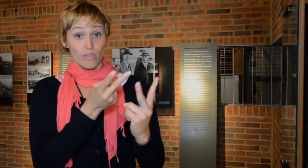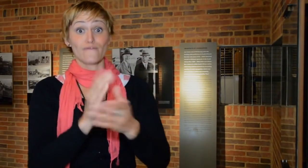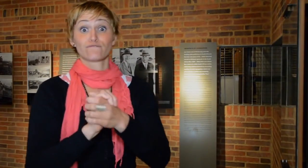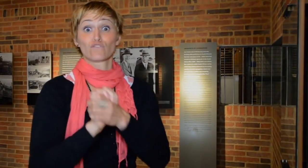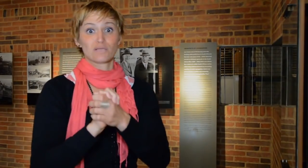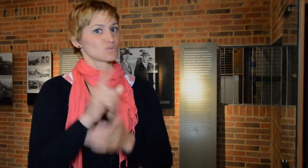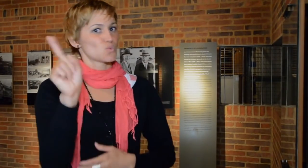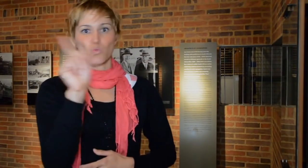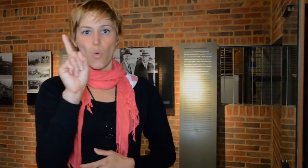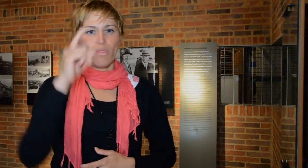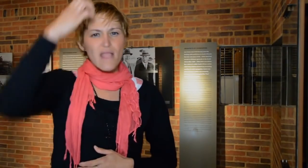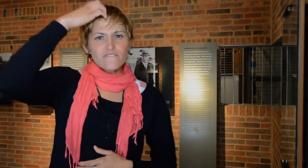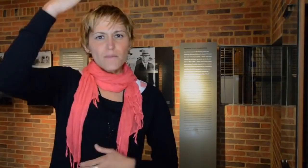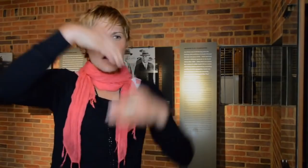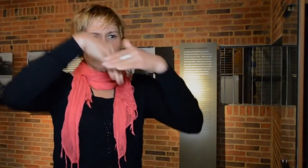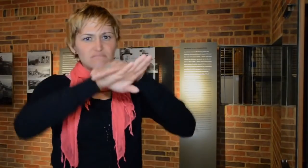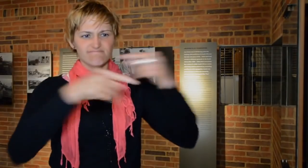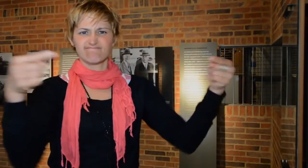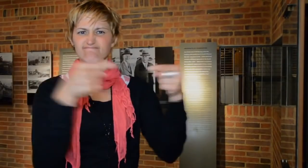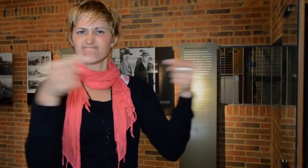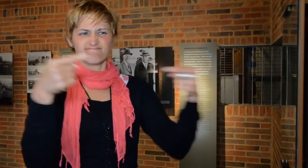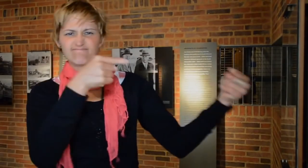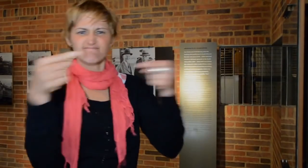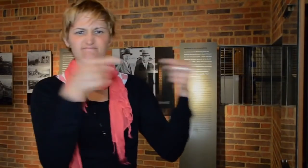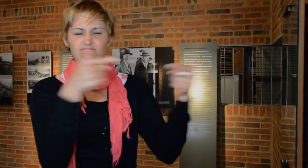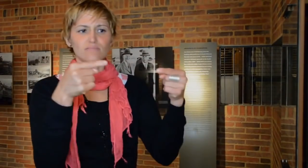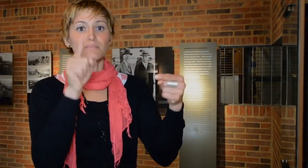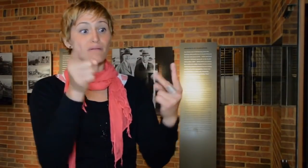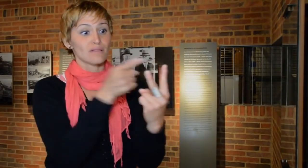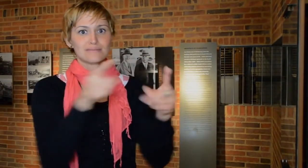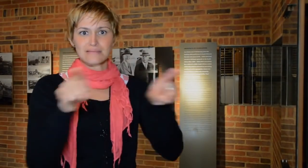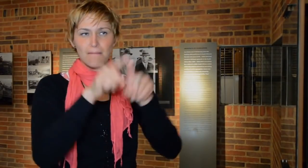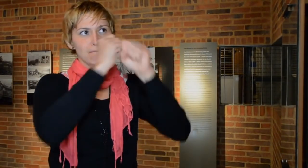Both men were not friends.